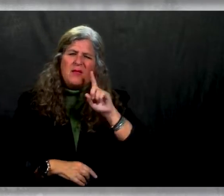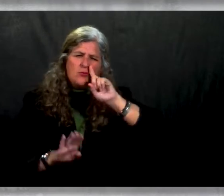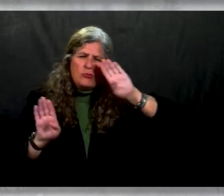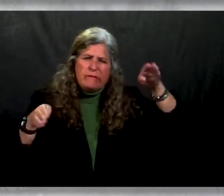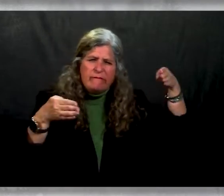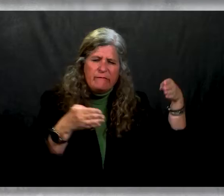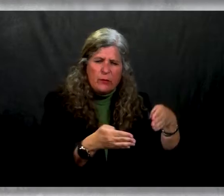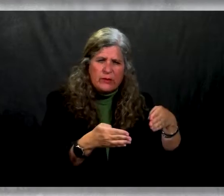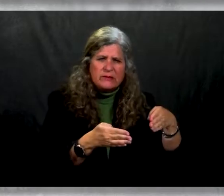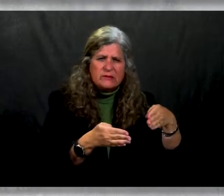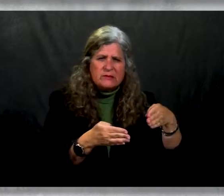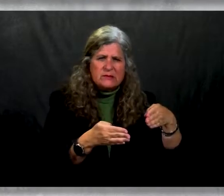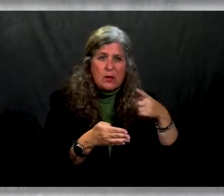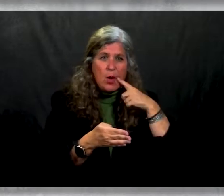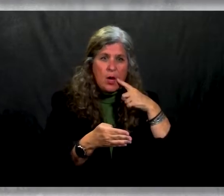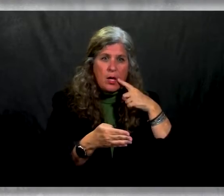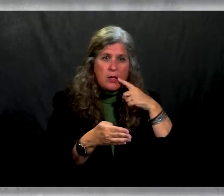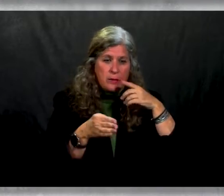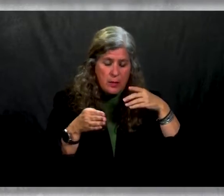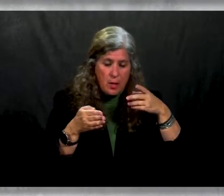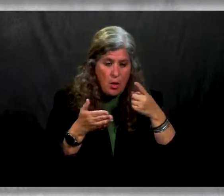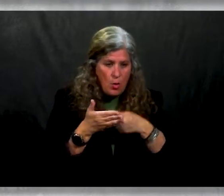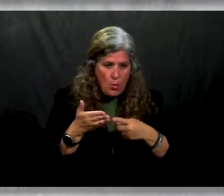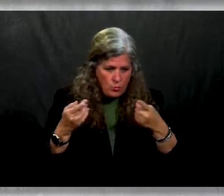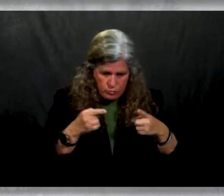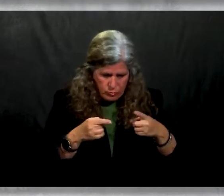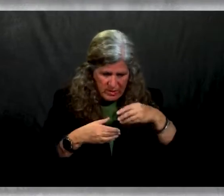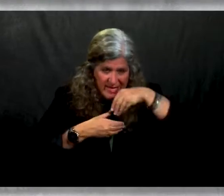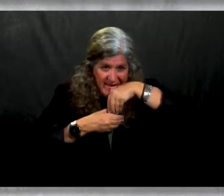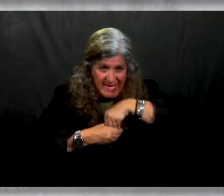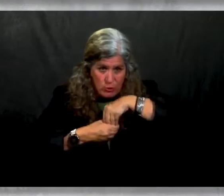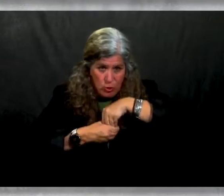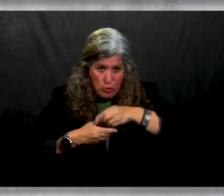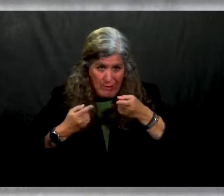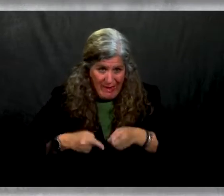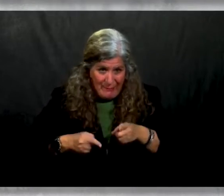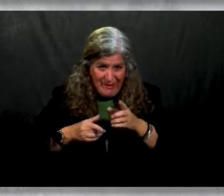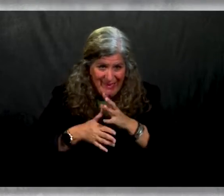with internal subversion on cracking down on enemies.